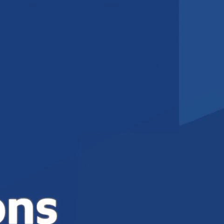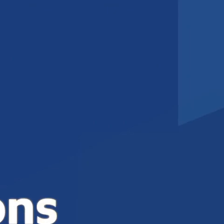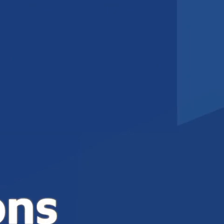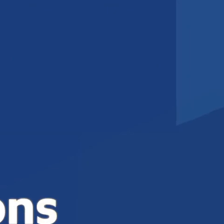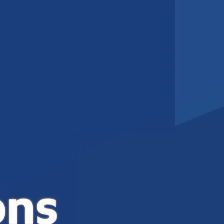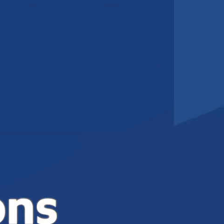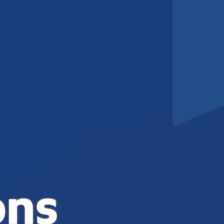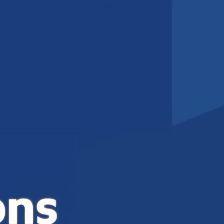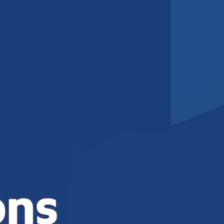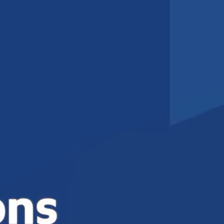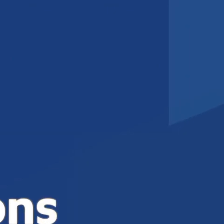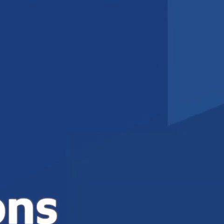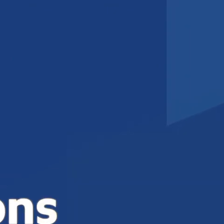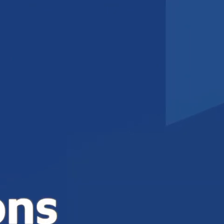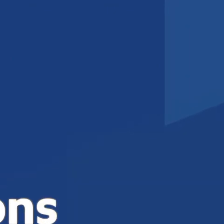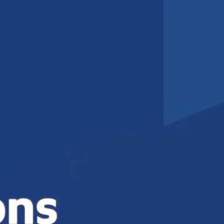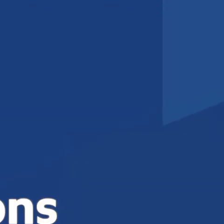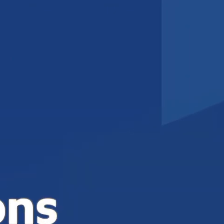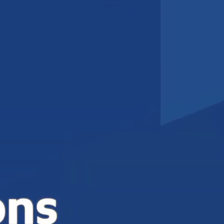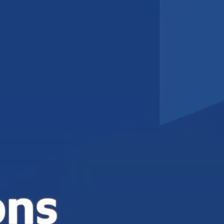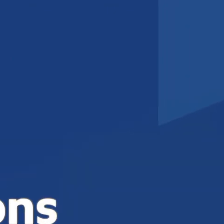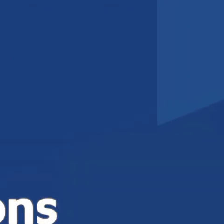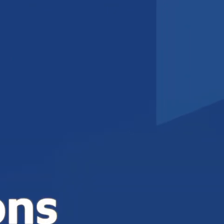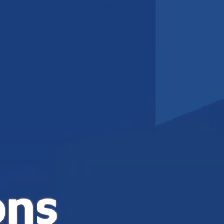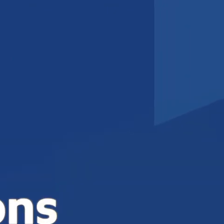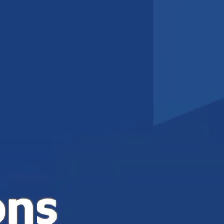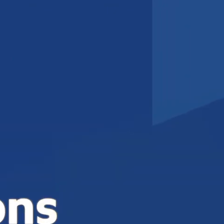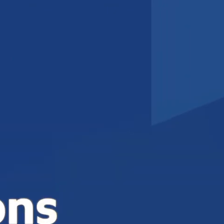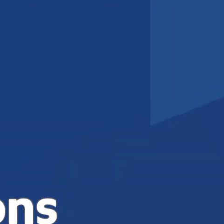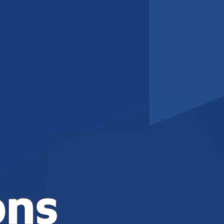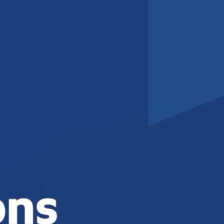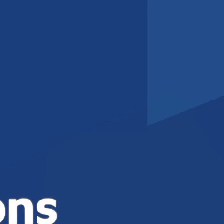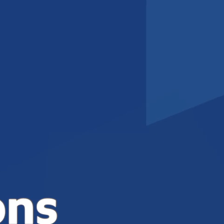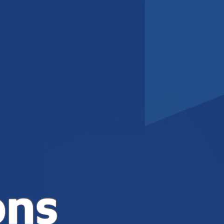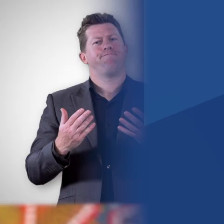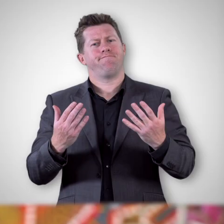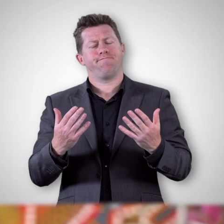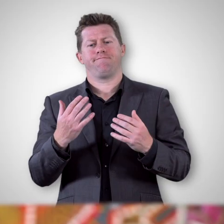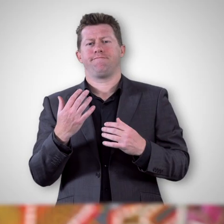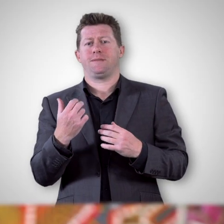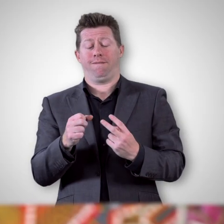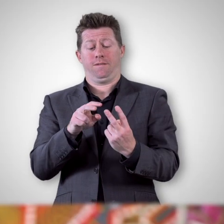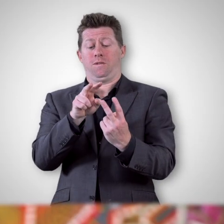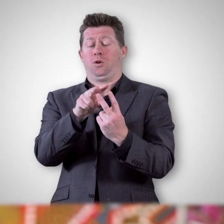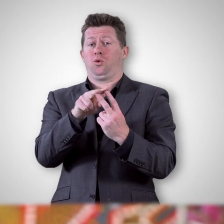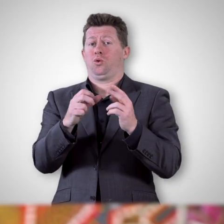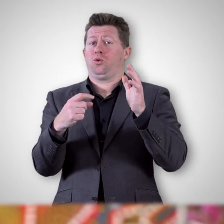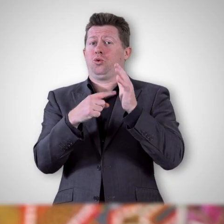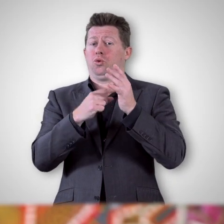What key considerations did you make? There are two key considerations that